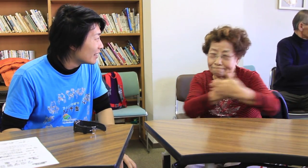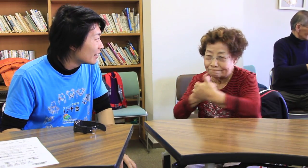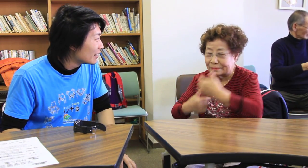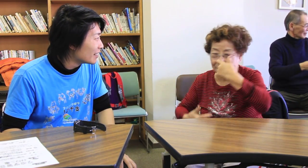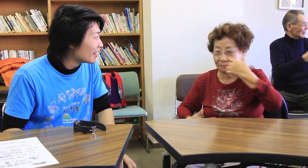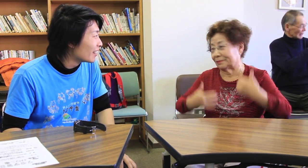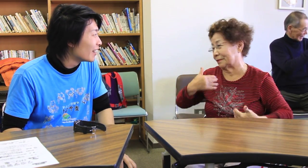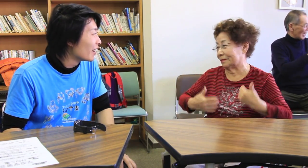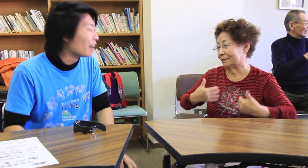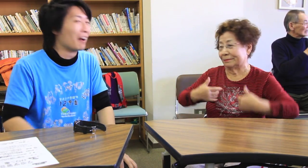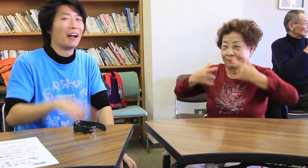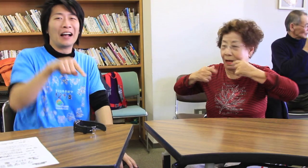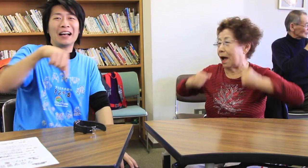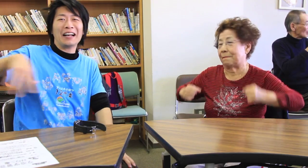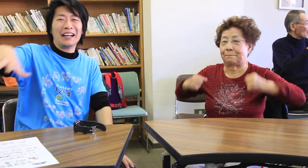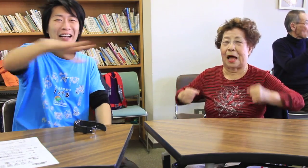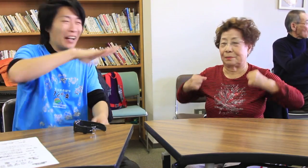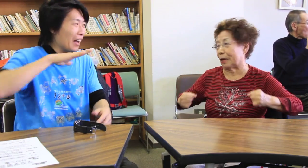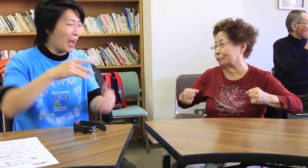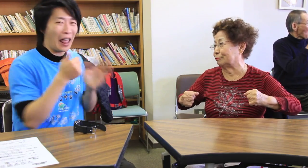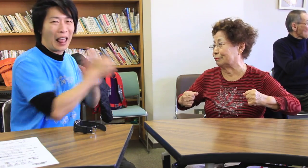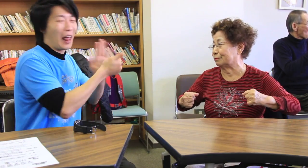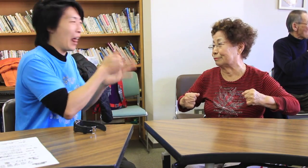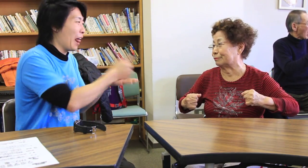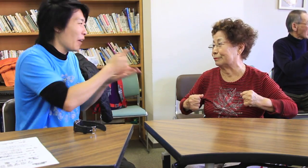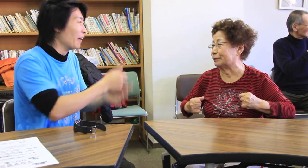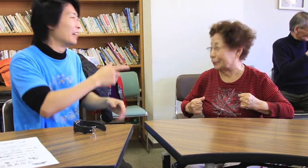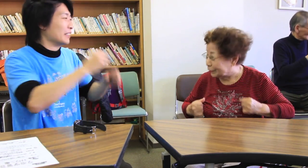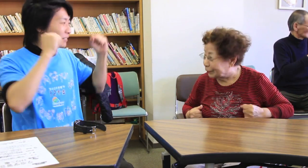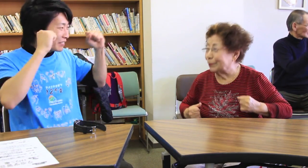Homae: That's right, I have support from the Sakai community. They make me happy and give me strength.